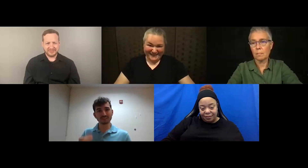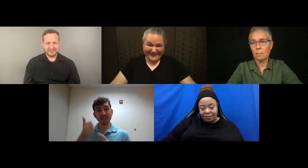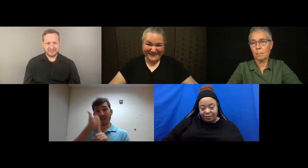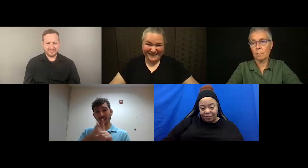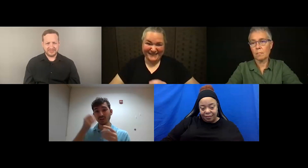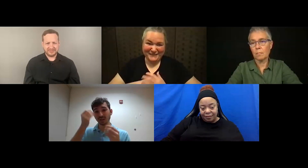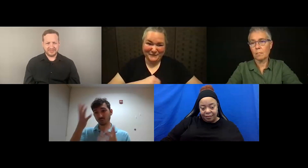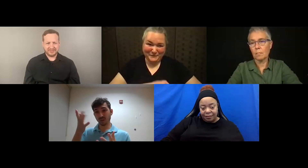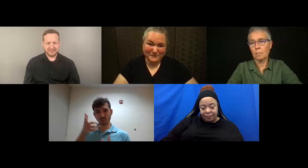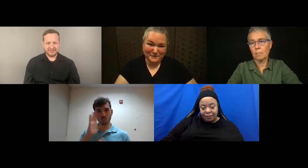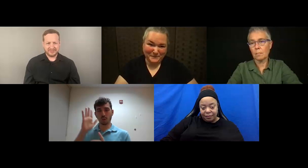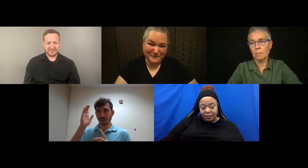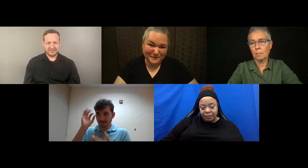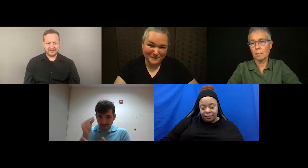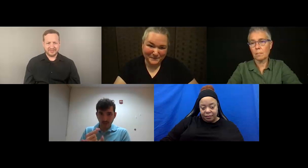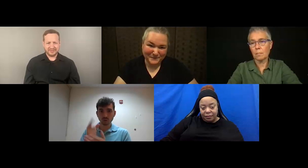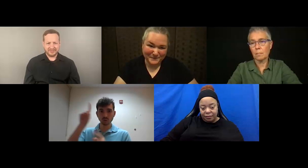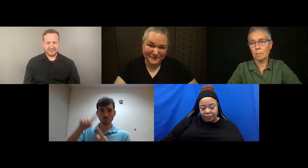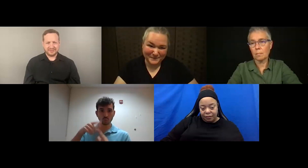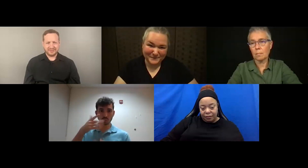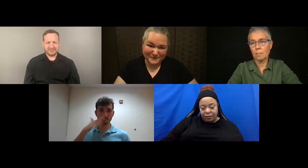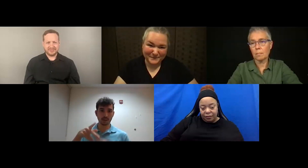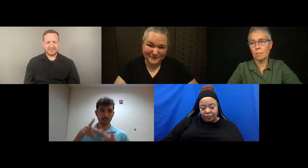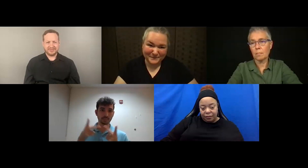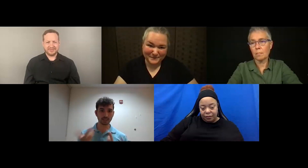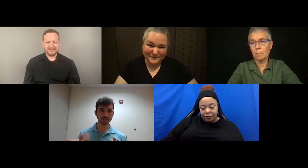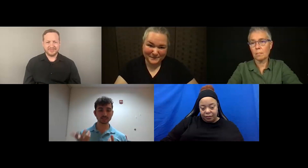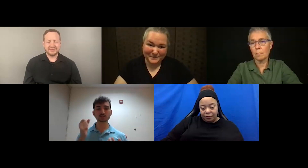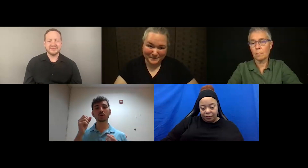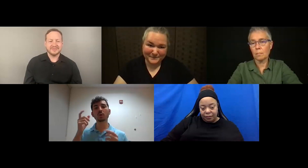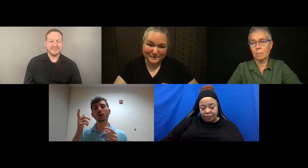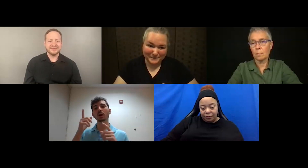designed to do bad? How will they use the information? Are they guaranteed to use that